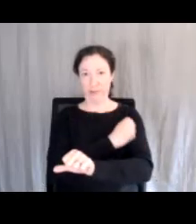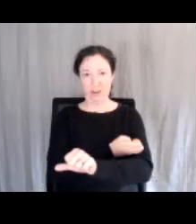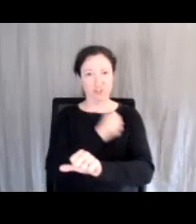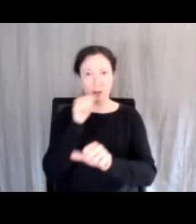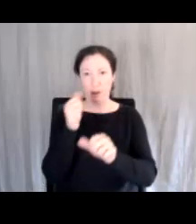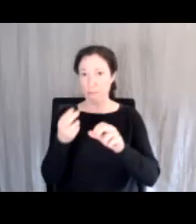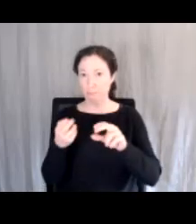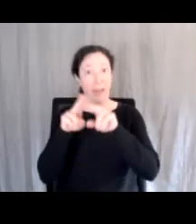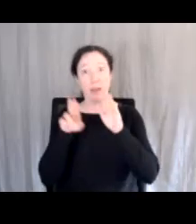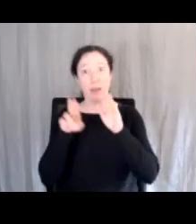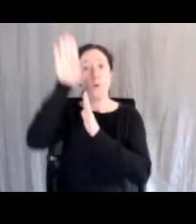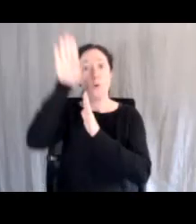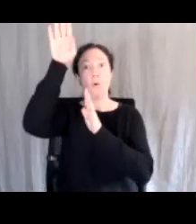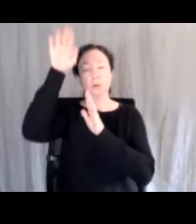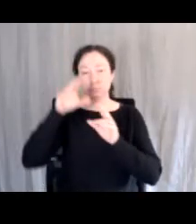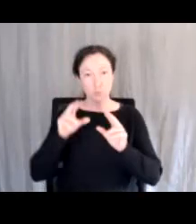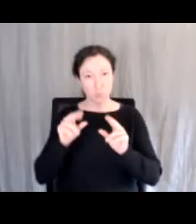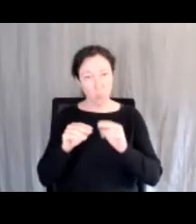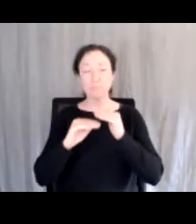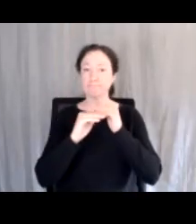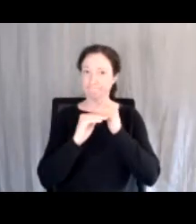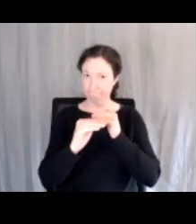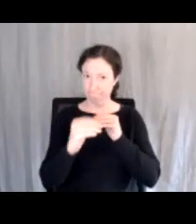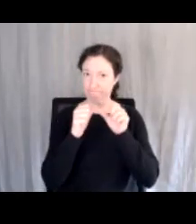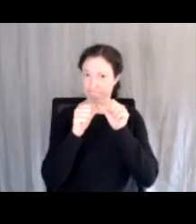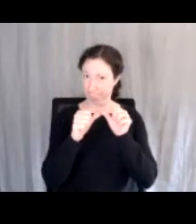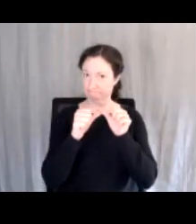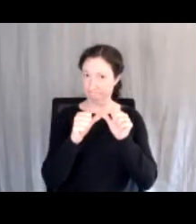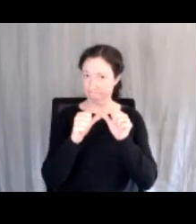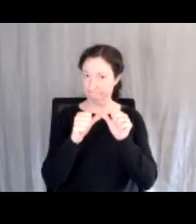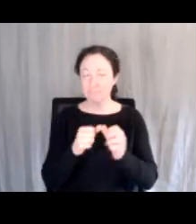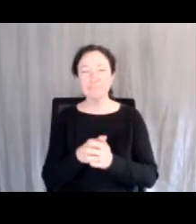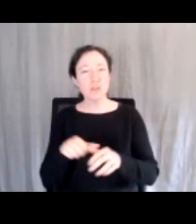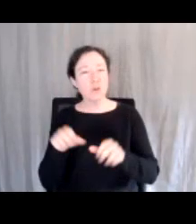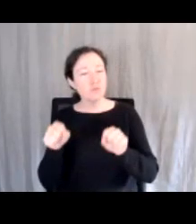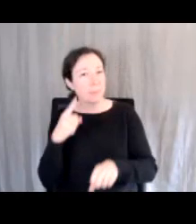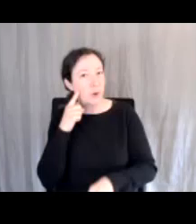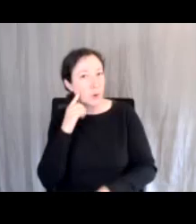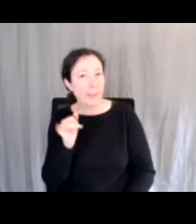This is glycemic load. So we, we, you probably have already heard this, like if you're gonna eat an apple, eat it with a handful